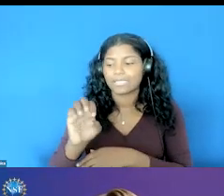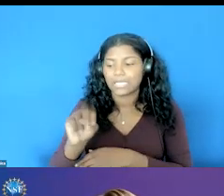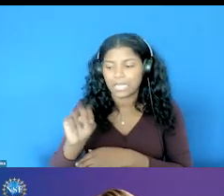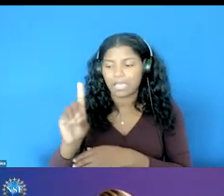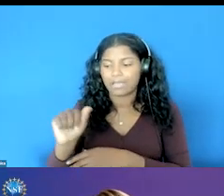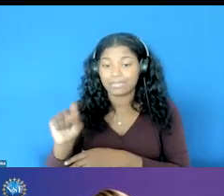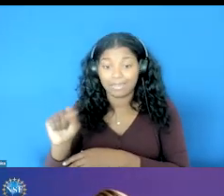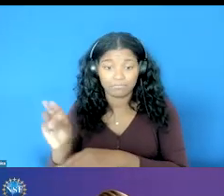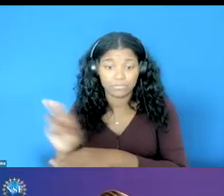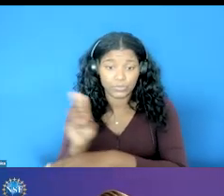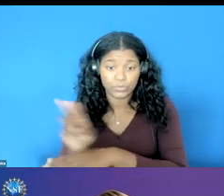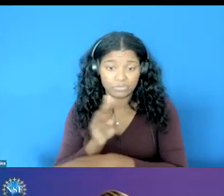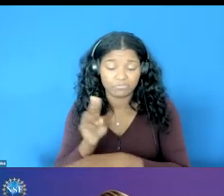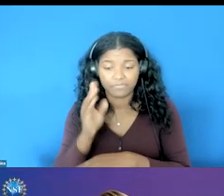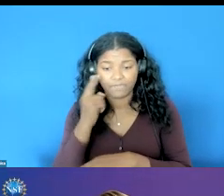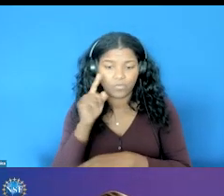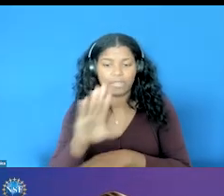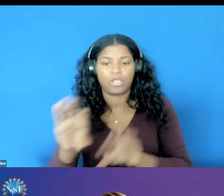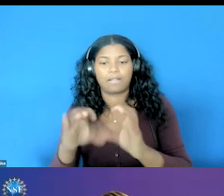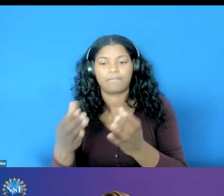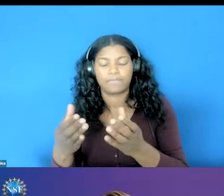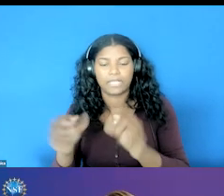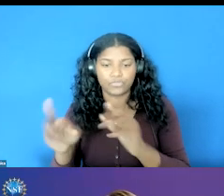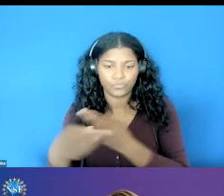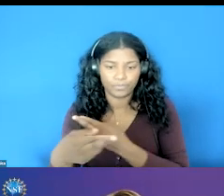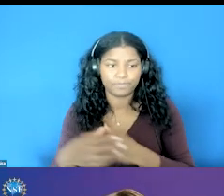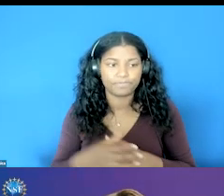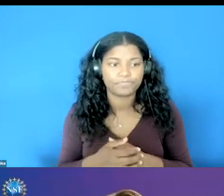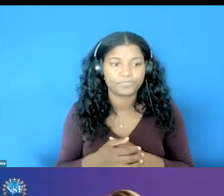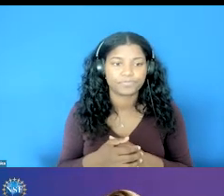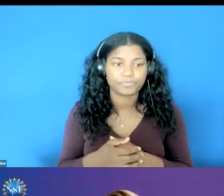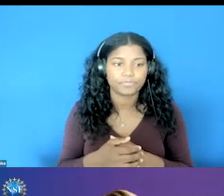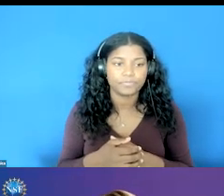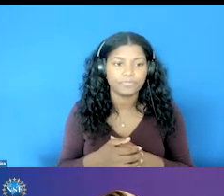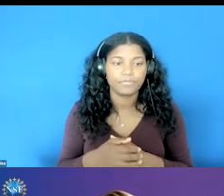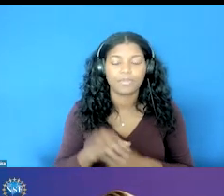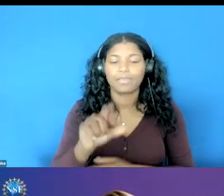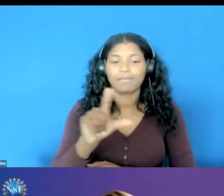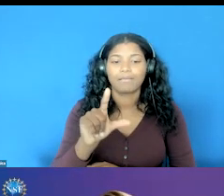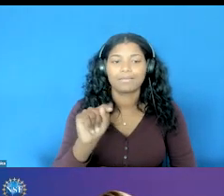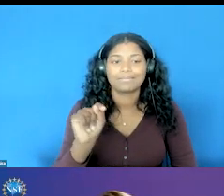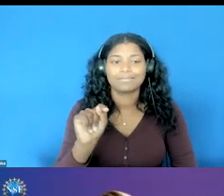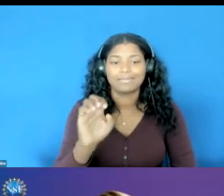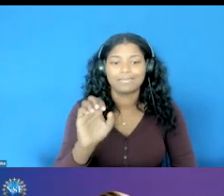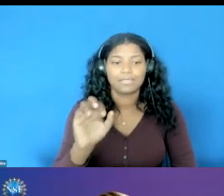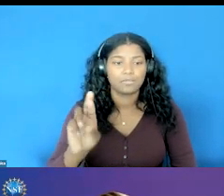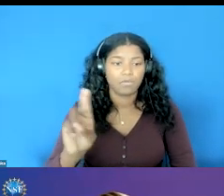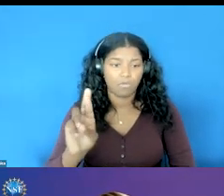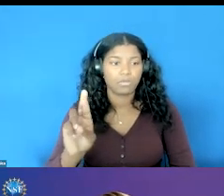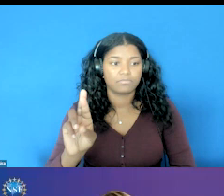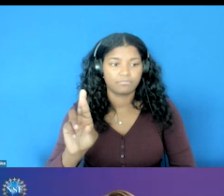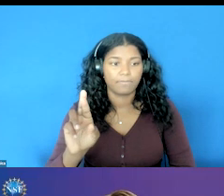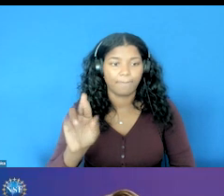Next. The long-term ecological research network is another program.